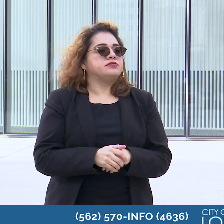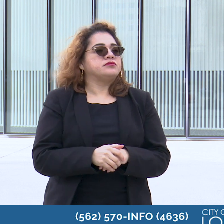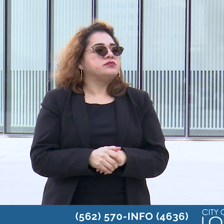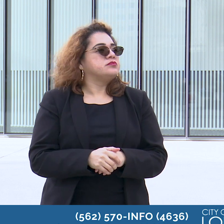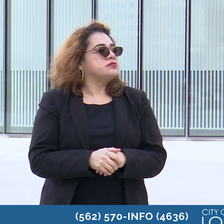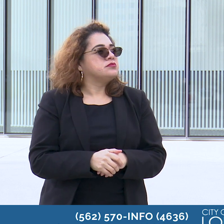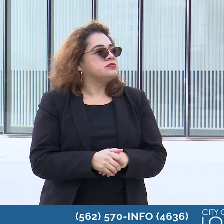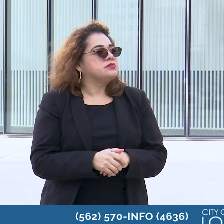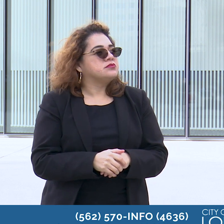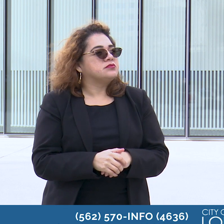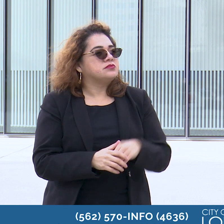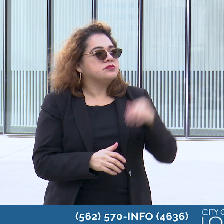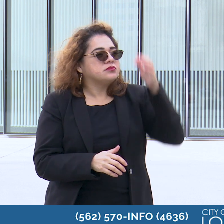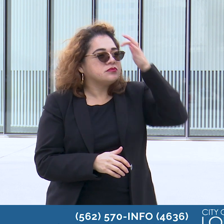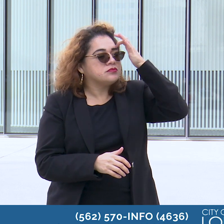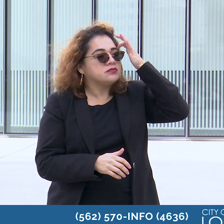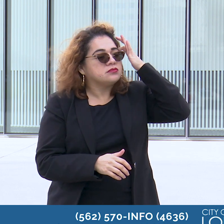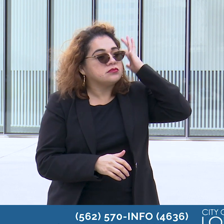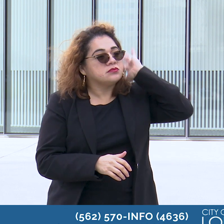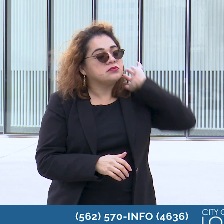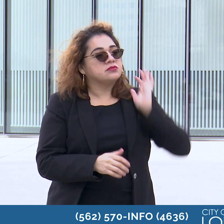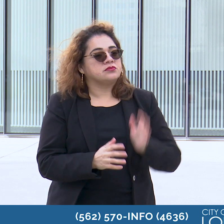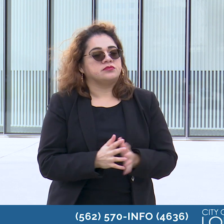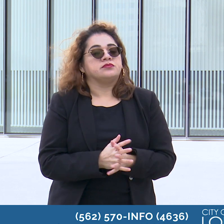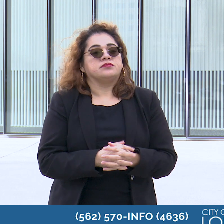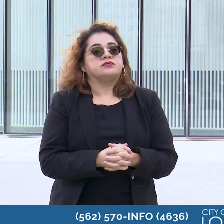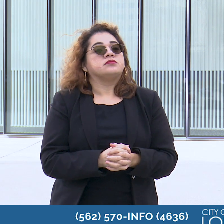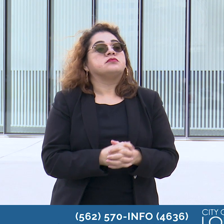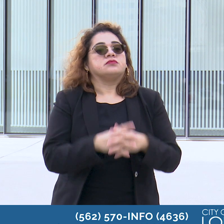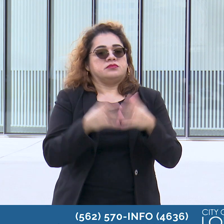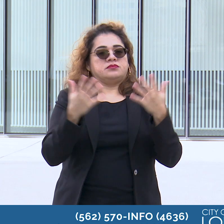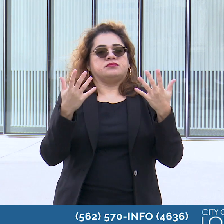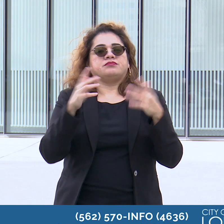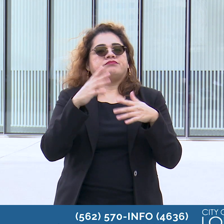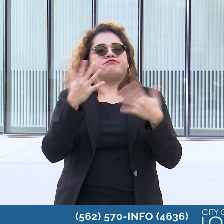We will now move on to Spanish interpretation.